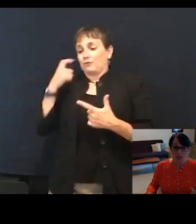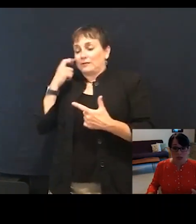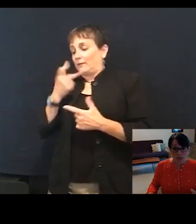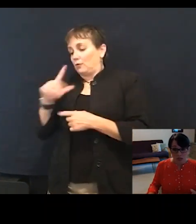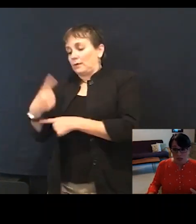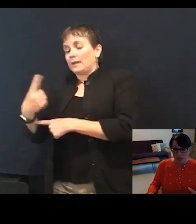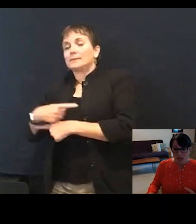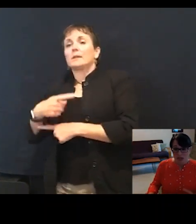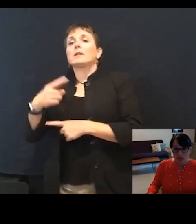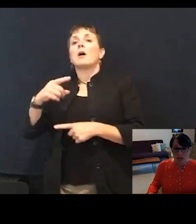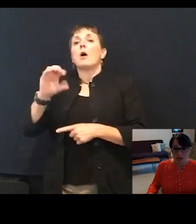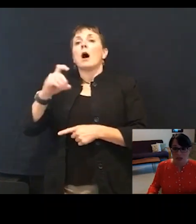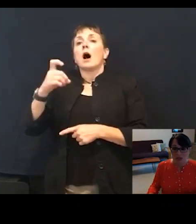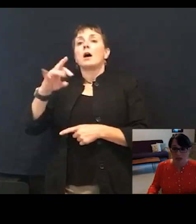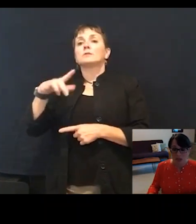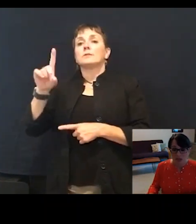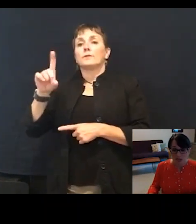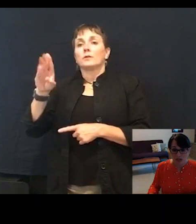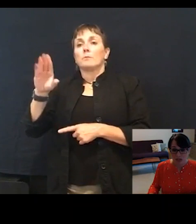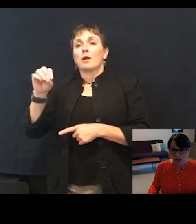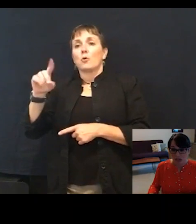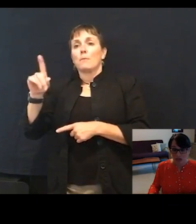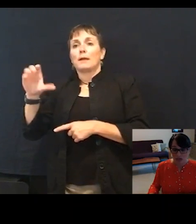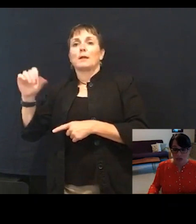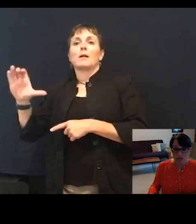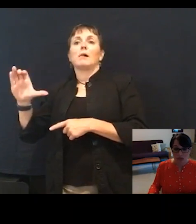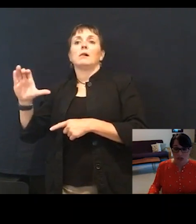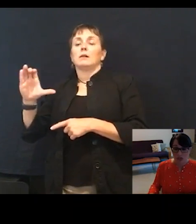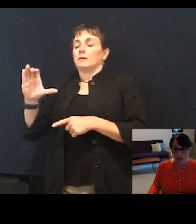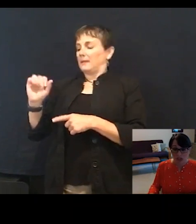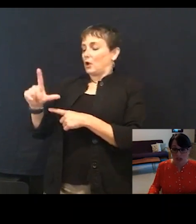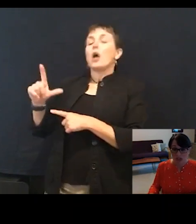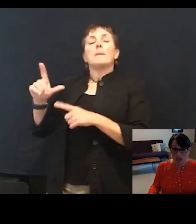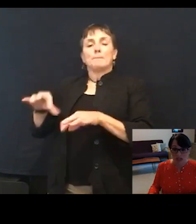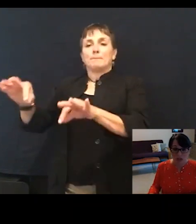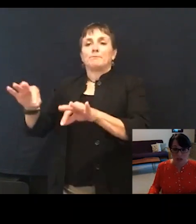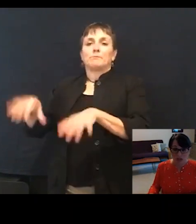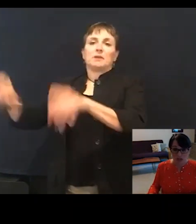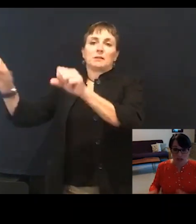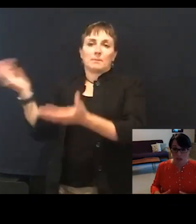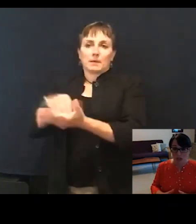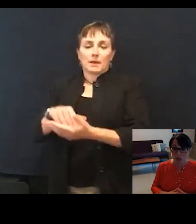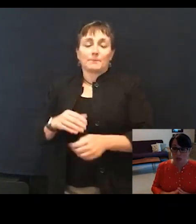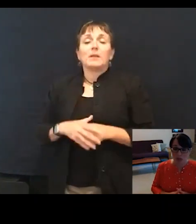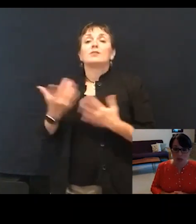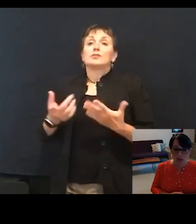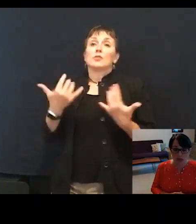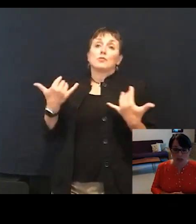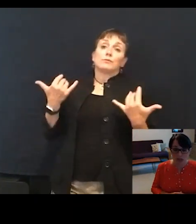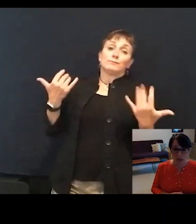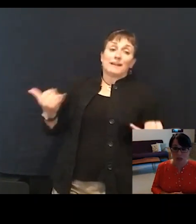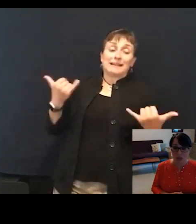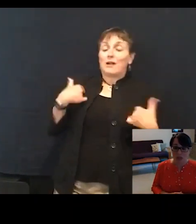So the jury's still out on this. Obviously, I'm vector agnostic. I hope that something works, whatever it is.